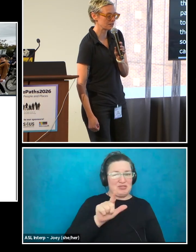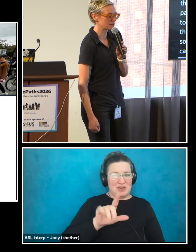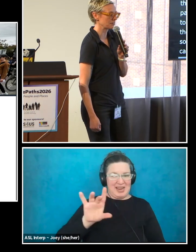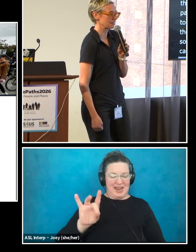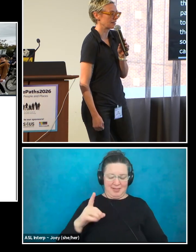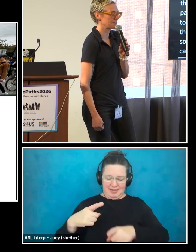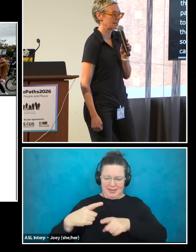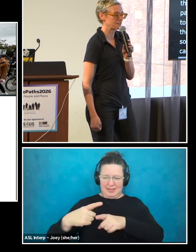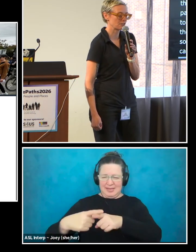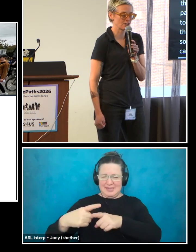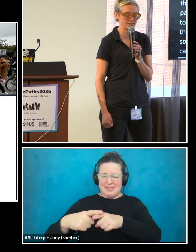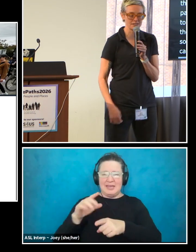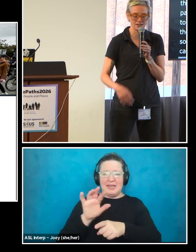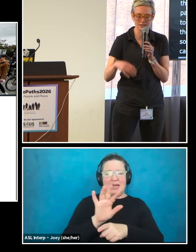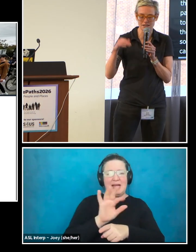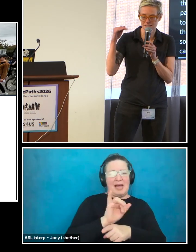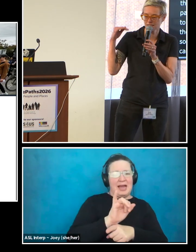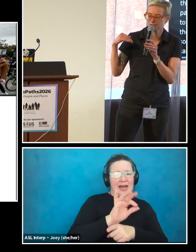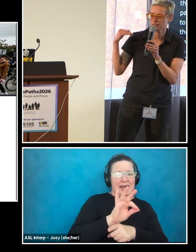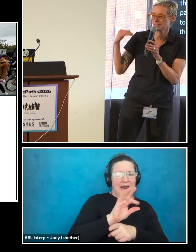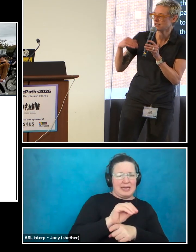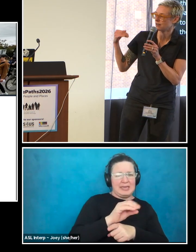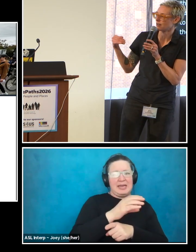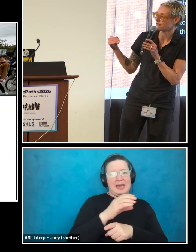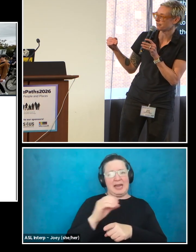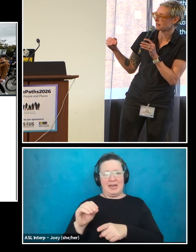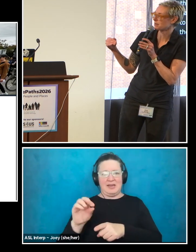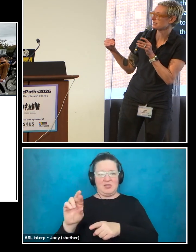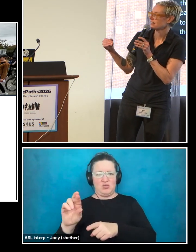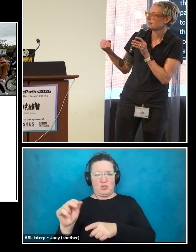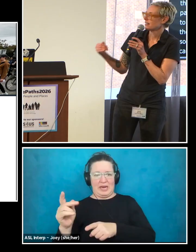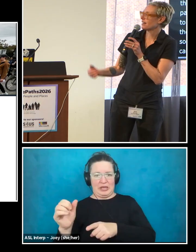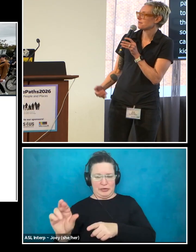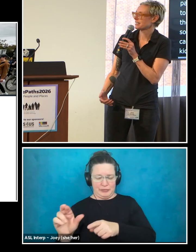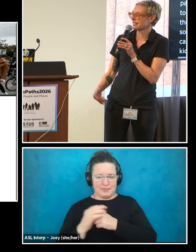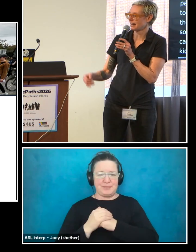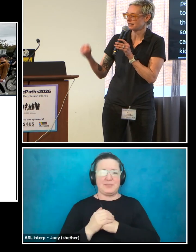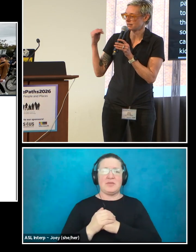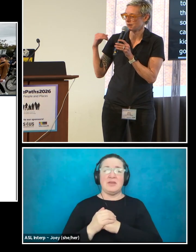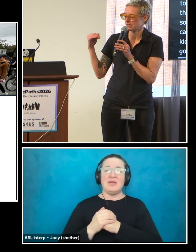preschool there. And I would have to cross these unsignalized on and off ramps um to get to the bus